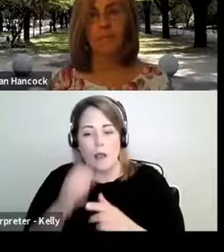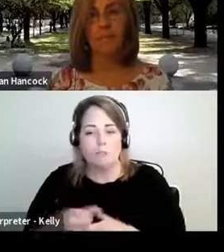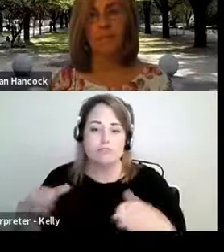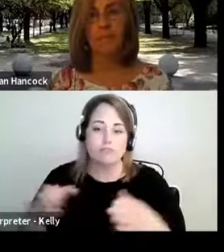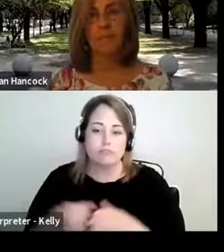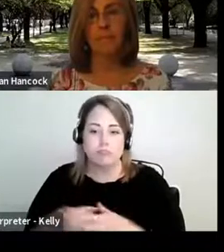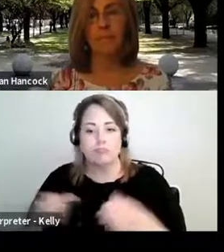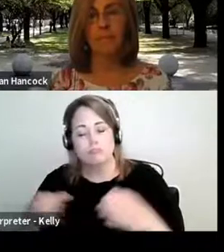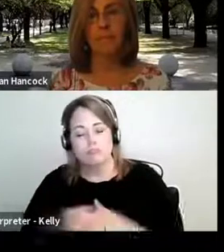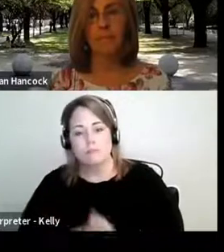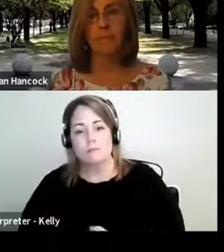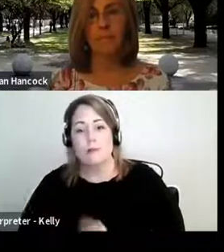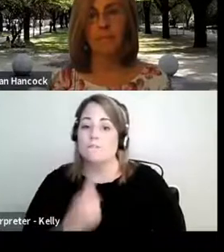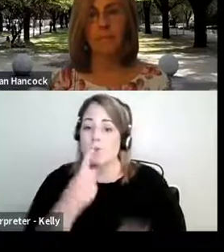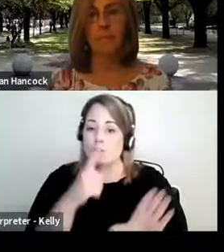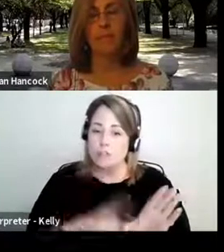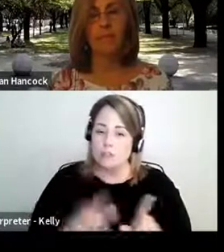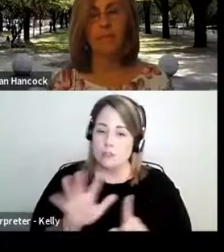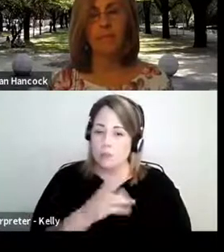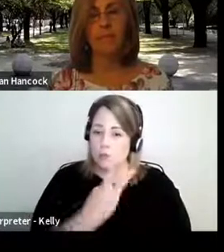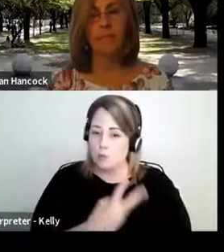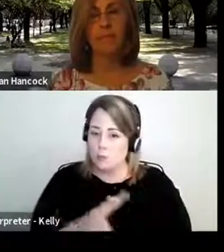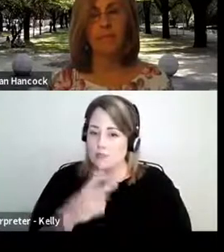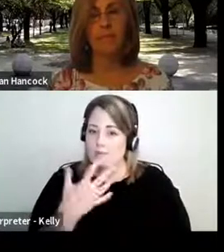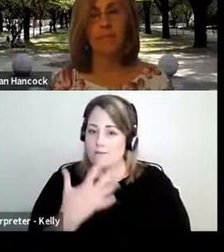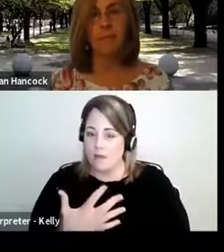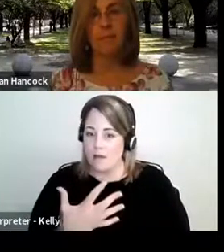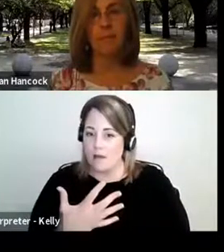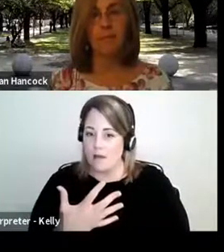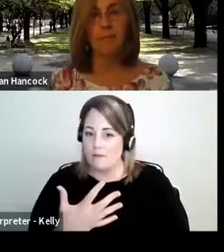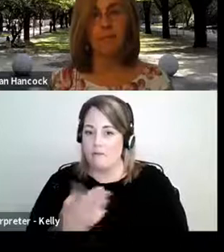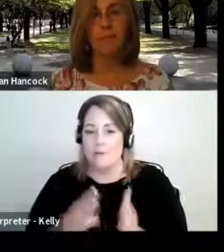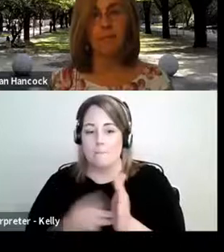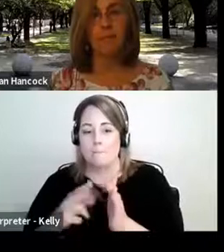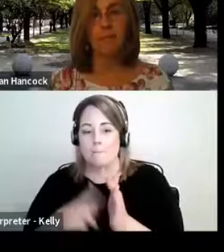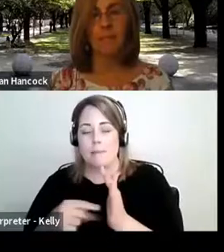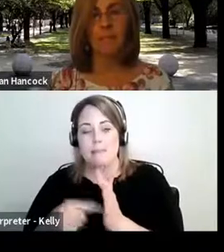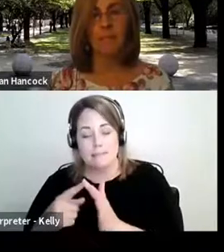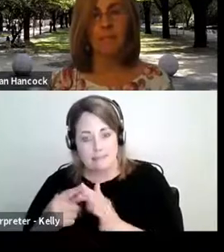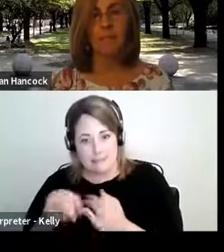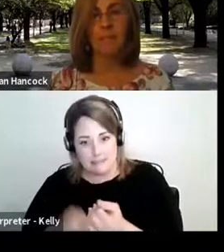The first year we had around 25 mentees and we’d recruited initially 30 mentors,